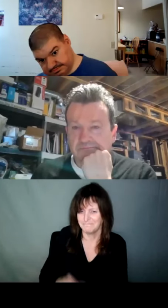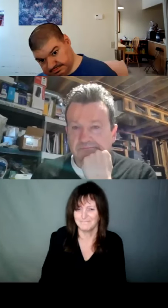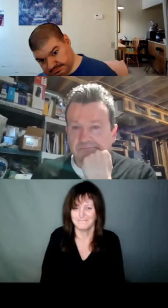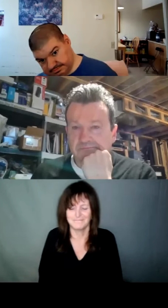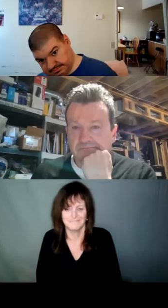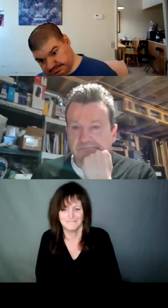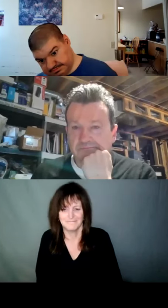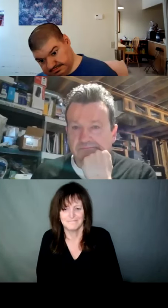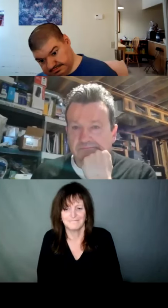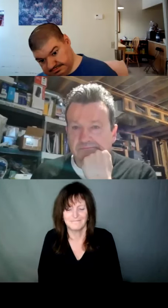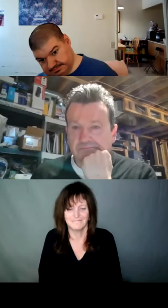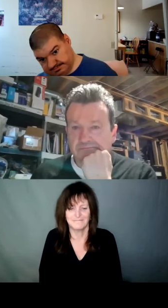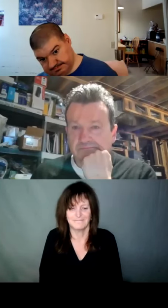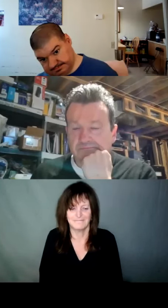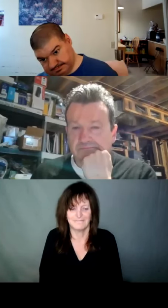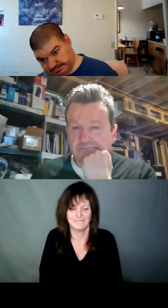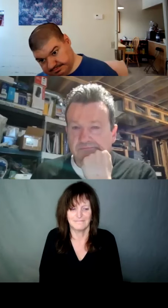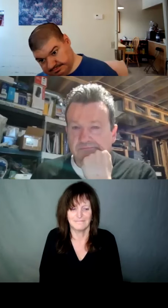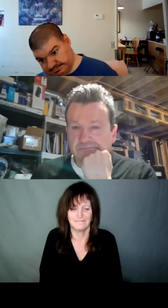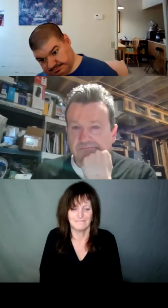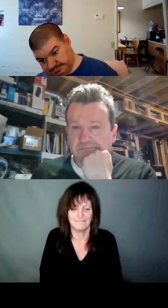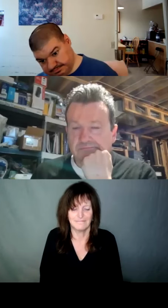I'm going to get five more seconds and we will close in